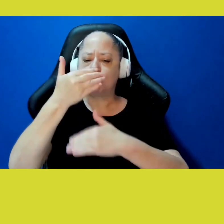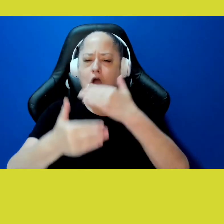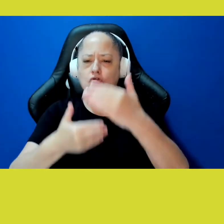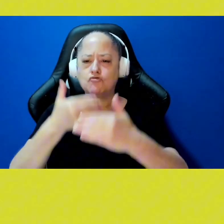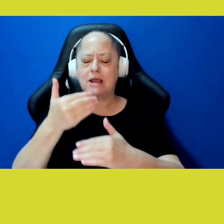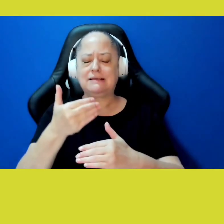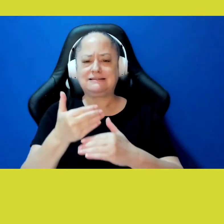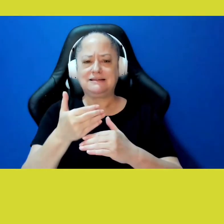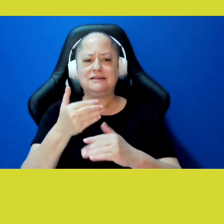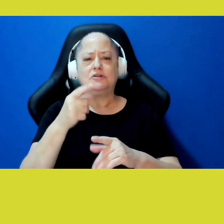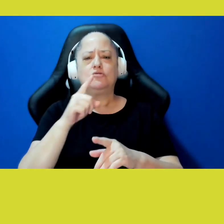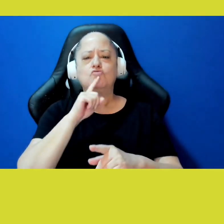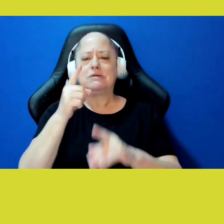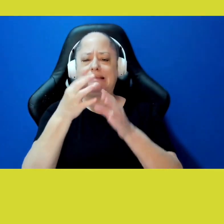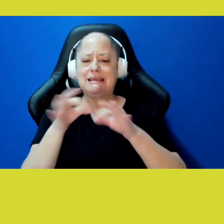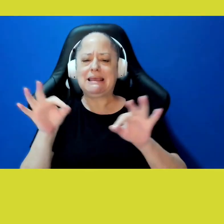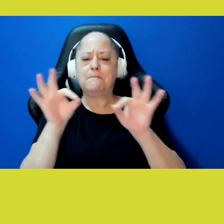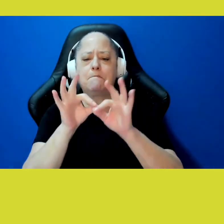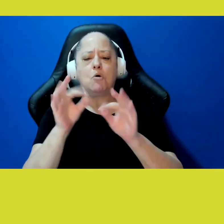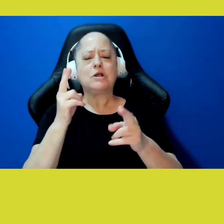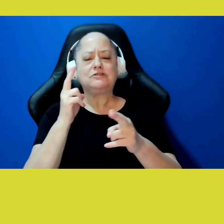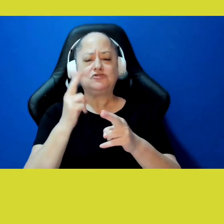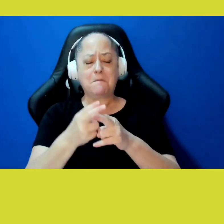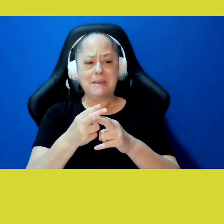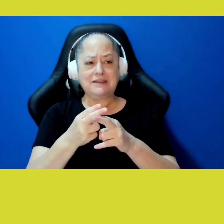it's really important to mention the key distinction